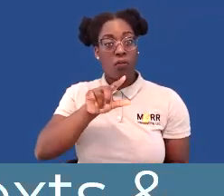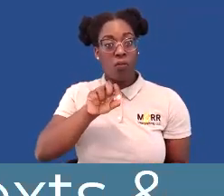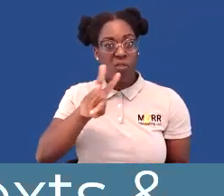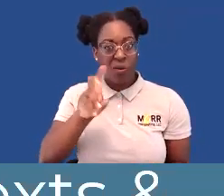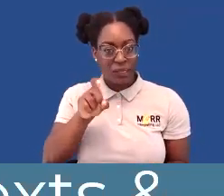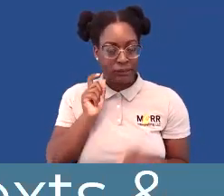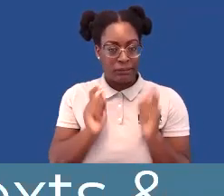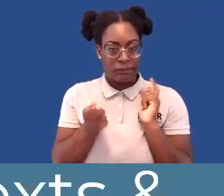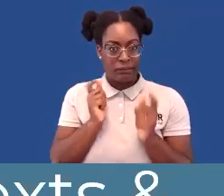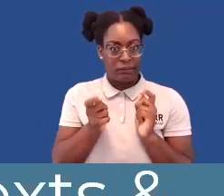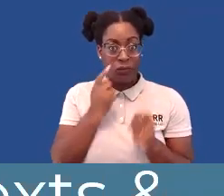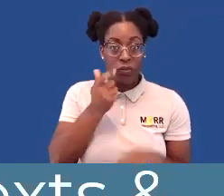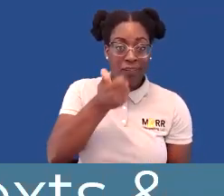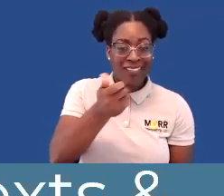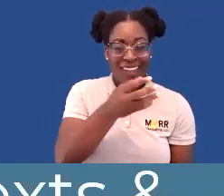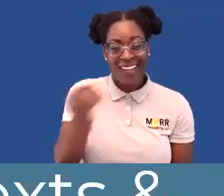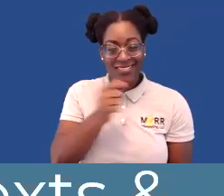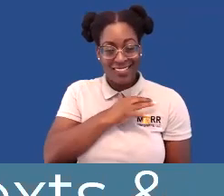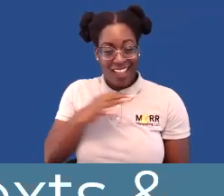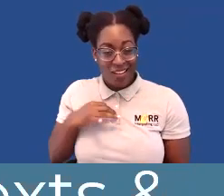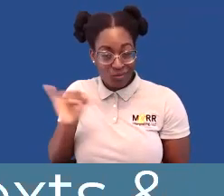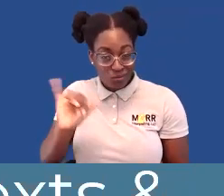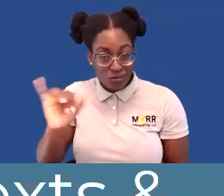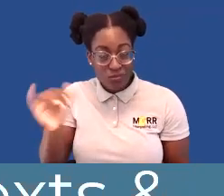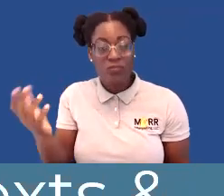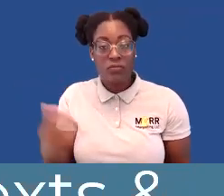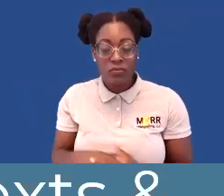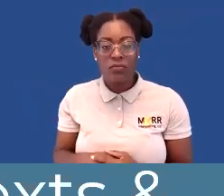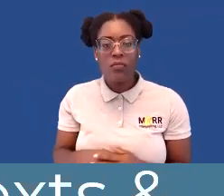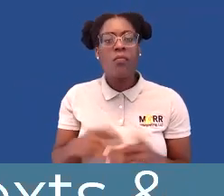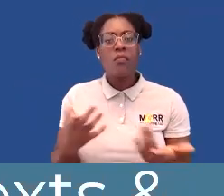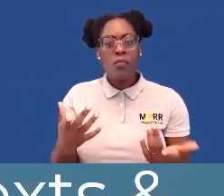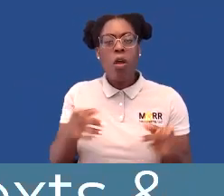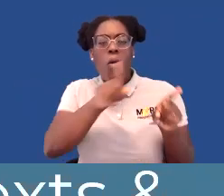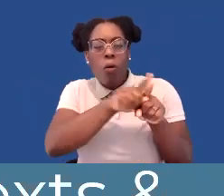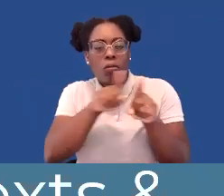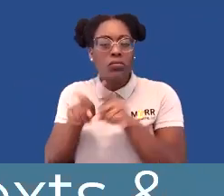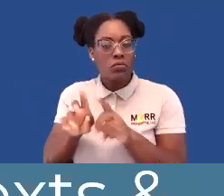or others in the writing center. But also thinking through what you value at a local level,